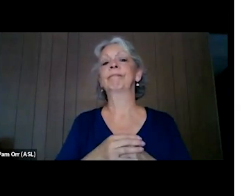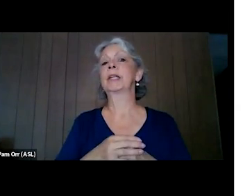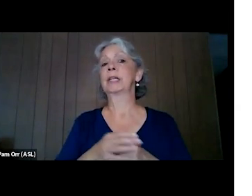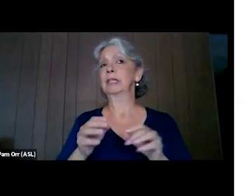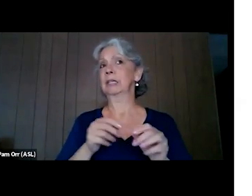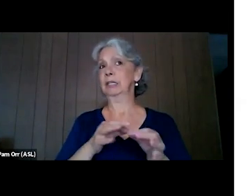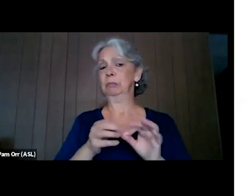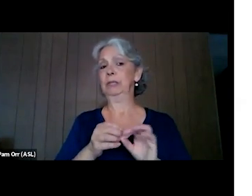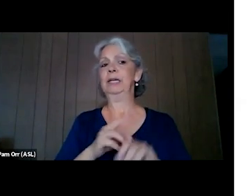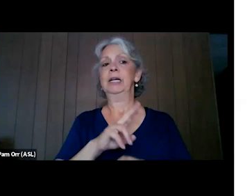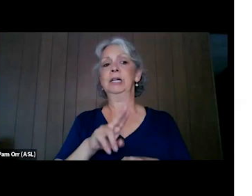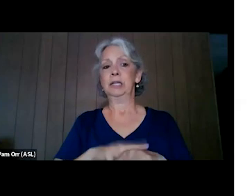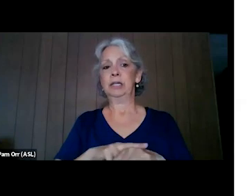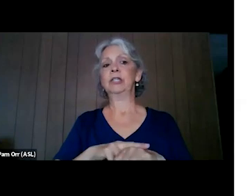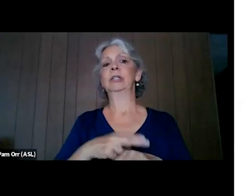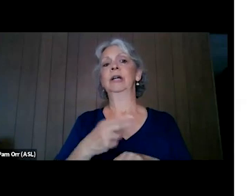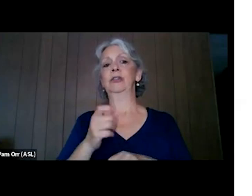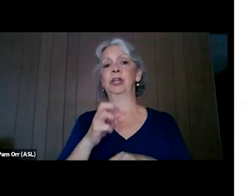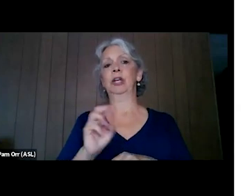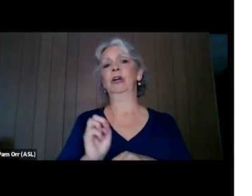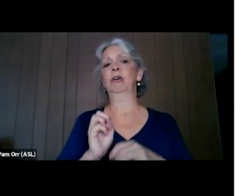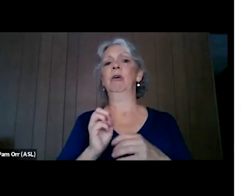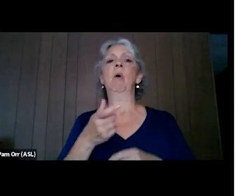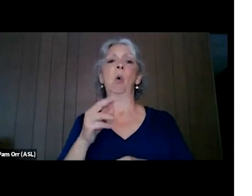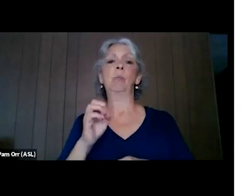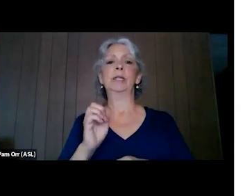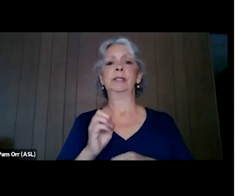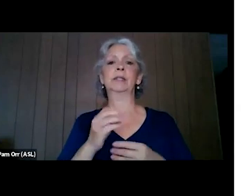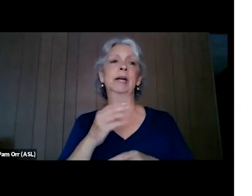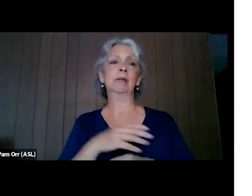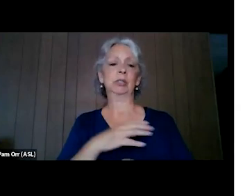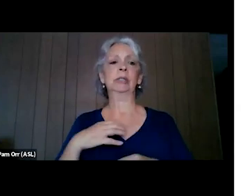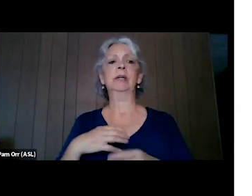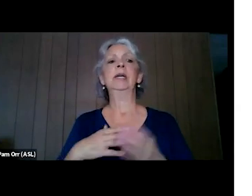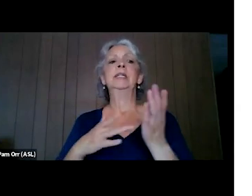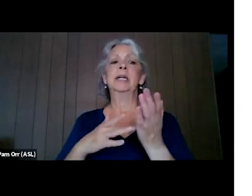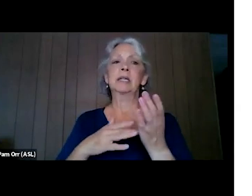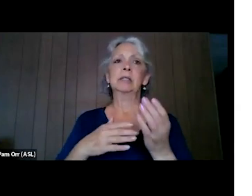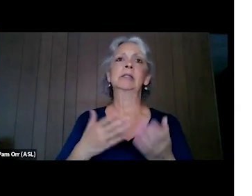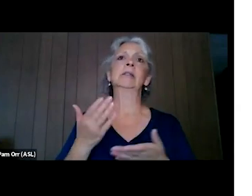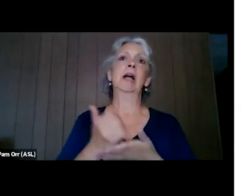the National Healthcare for the Homeless Council. We're a national nonprofit. We provide training, technical assistance, research and advocacy